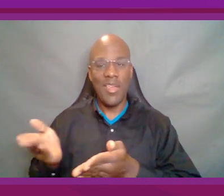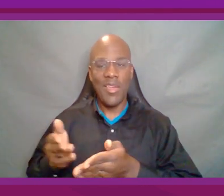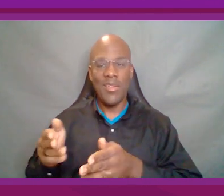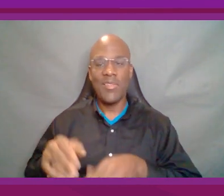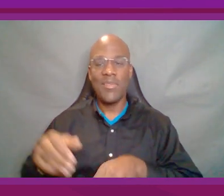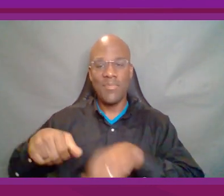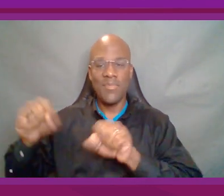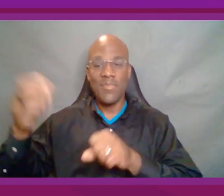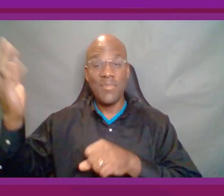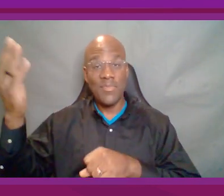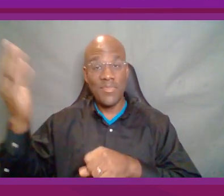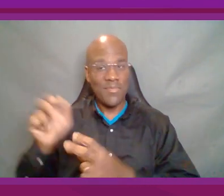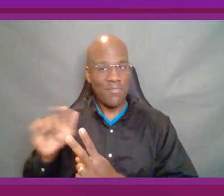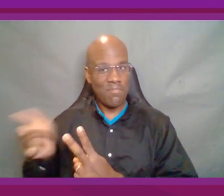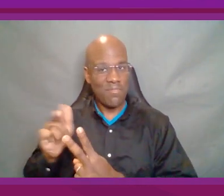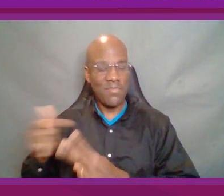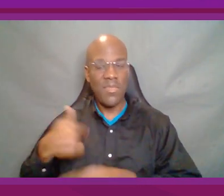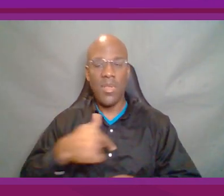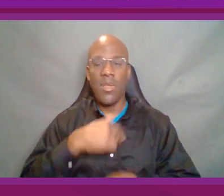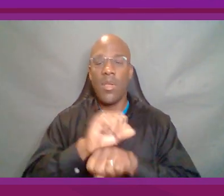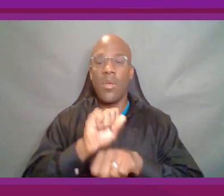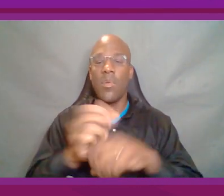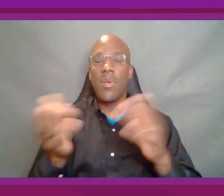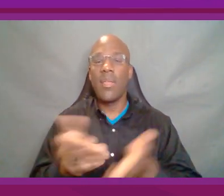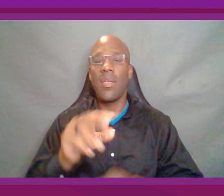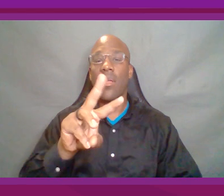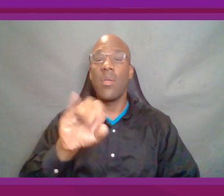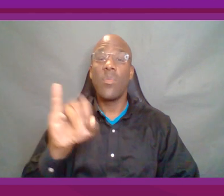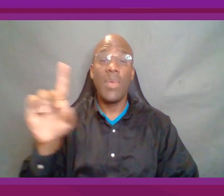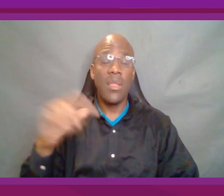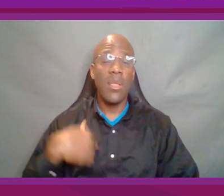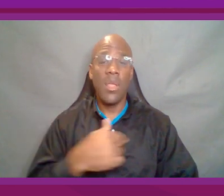Moya Shpuntoff. In our work here at WID, we hope to bring the real